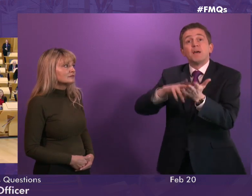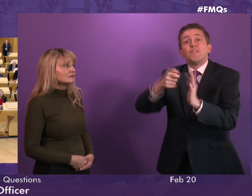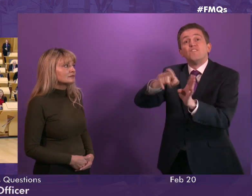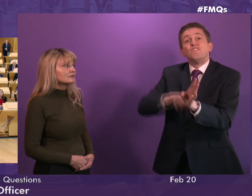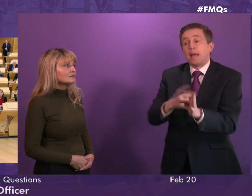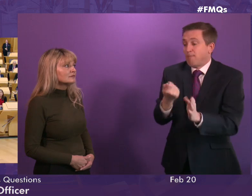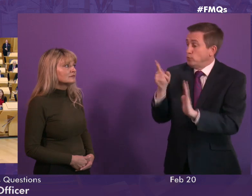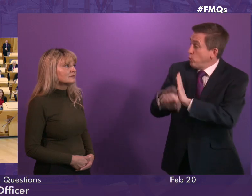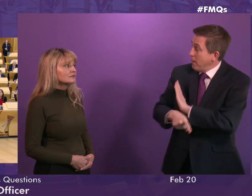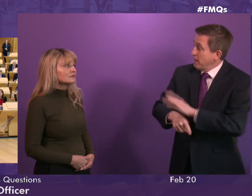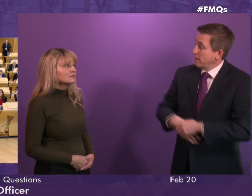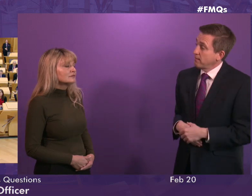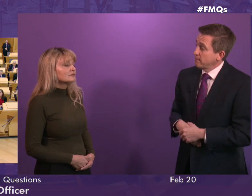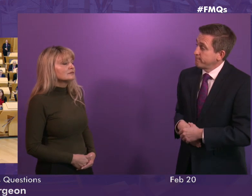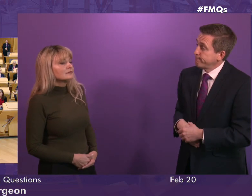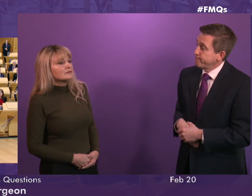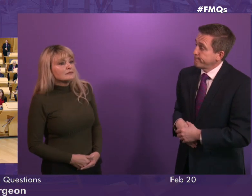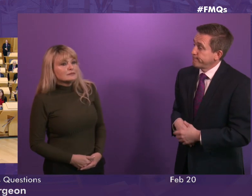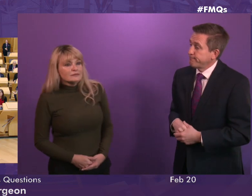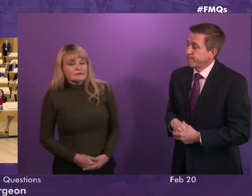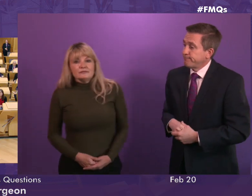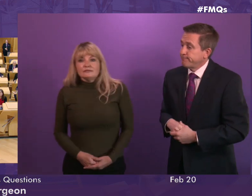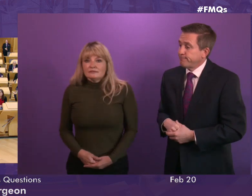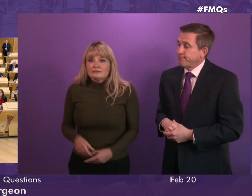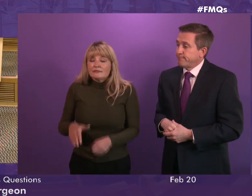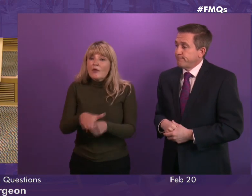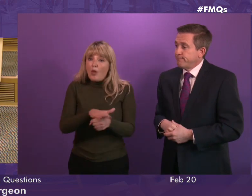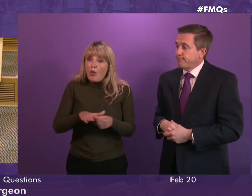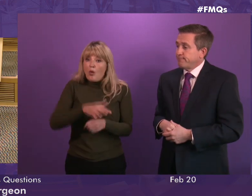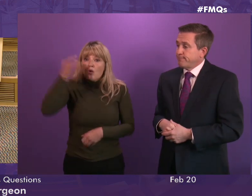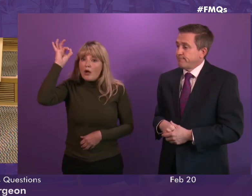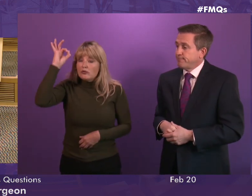The First Minister: Local authorities will take the decisions